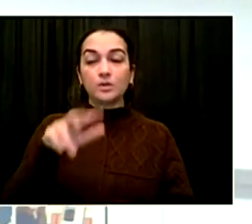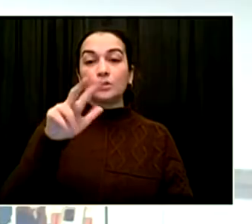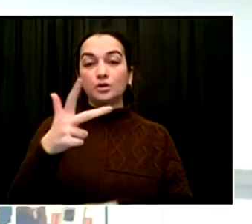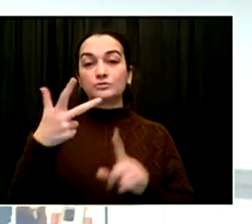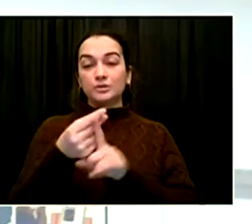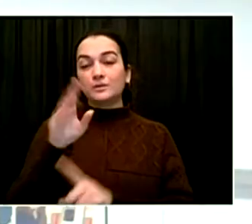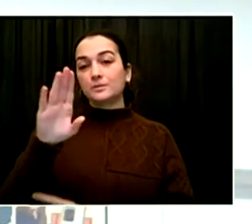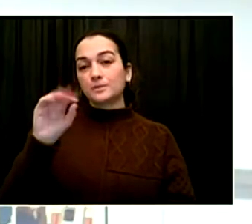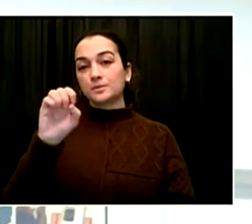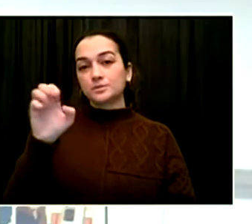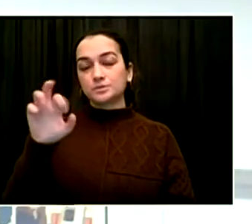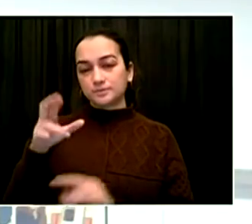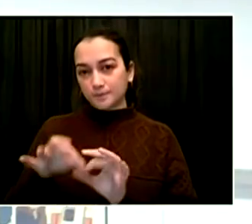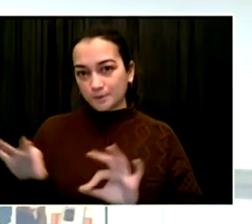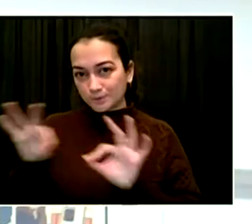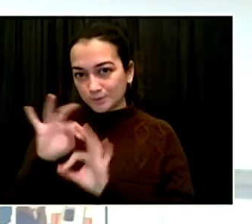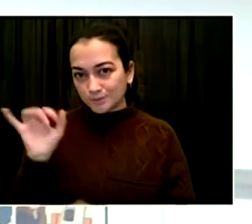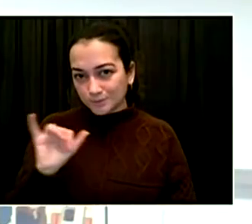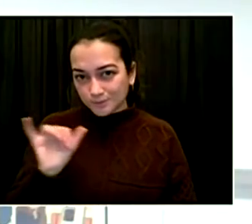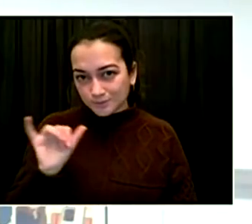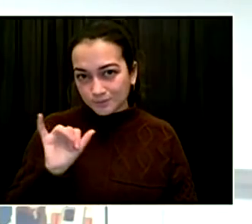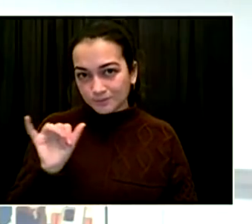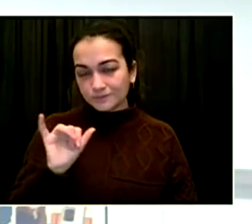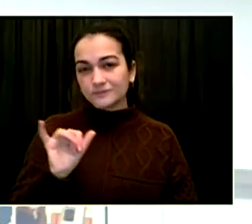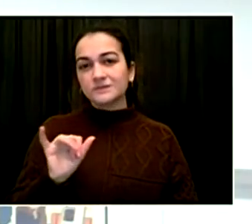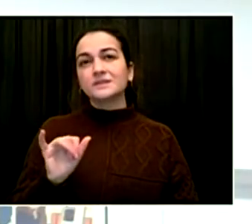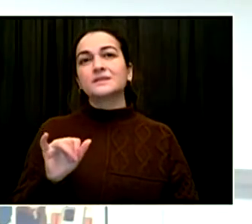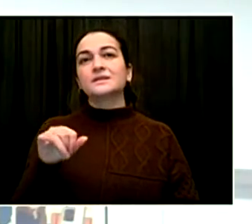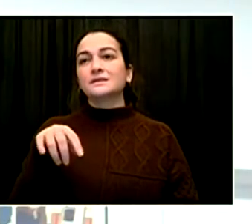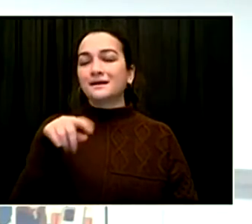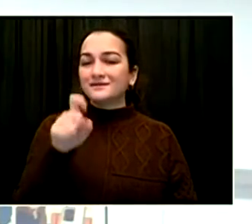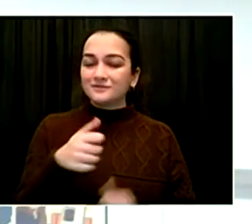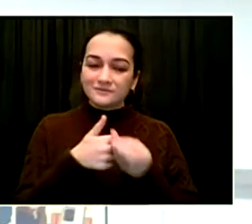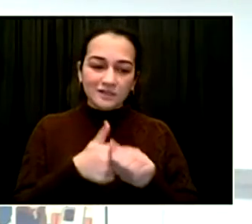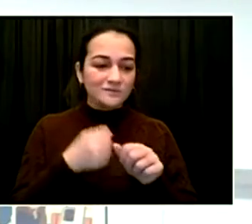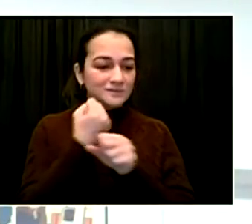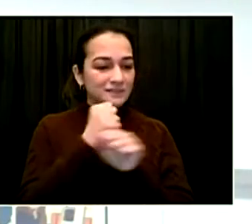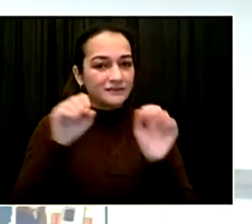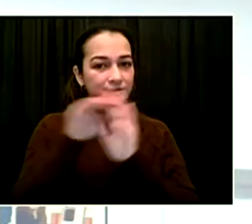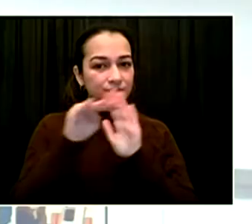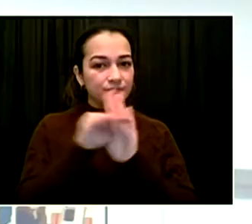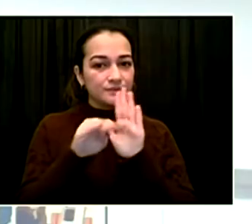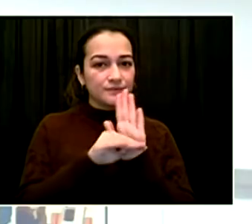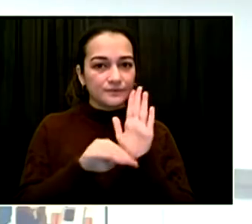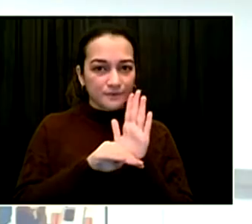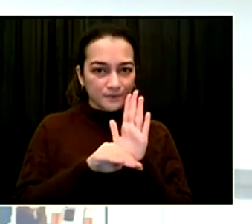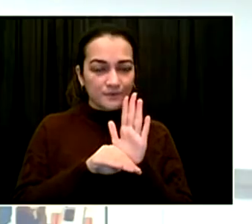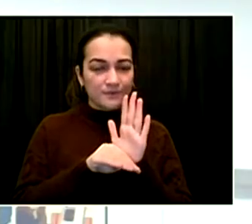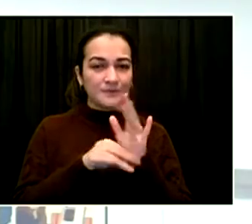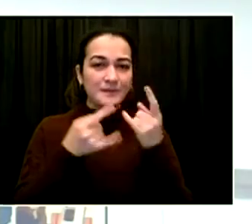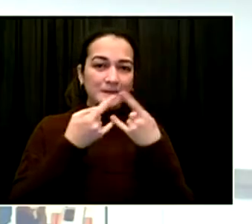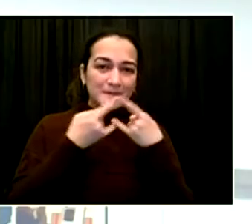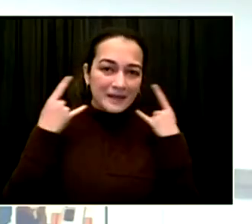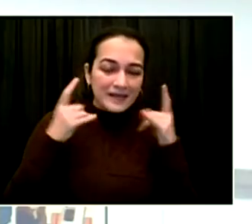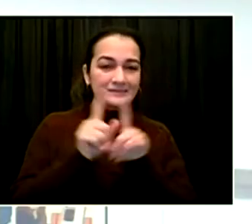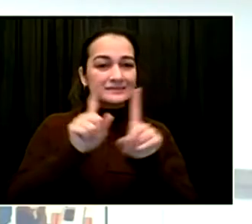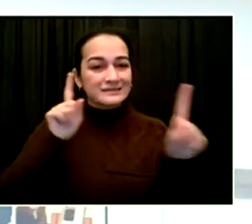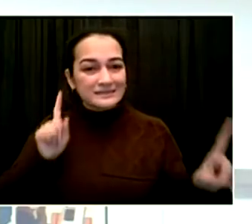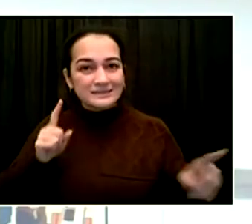ALREADY, TAKE THE PRECAUTIONS THAT WE KNOW WORK, WEAR A MASK